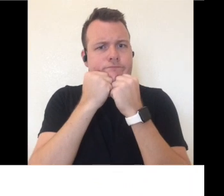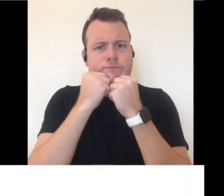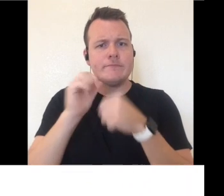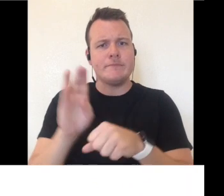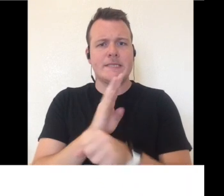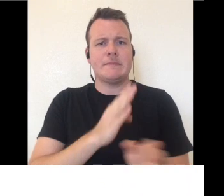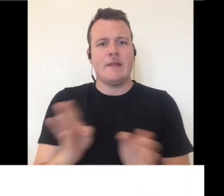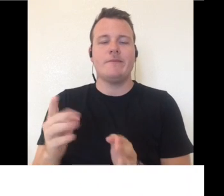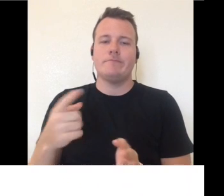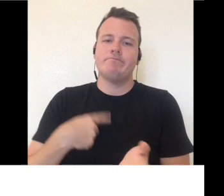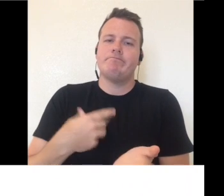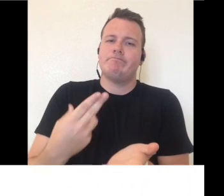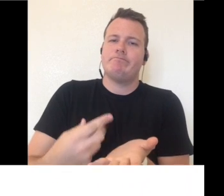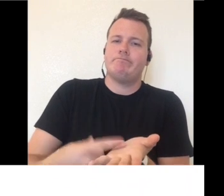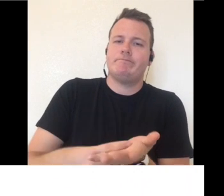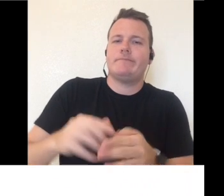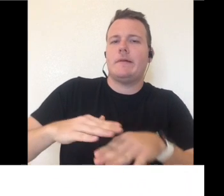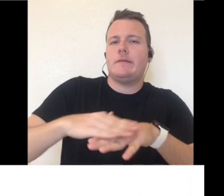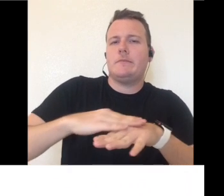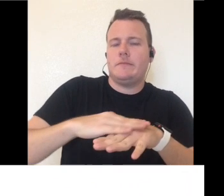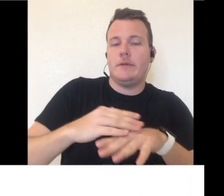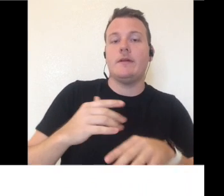we've already talked a little about that. Then we'll look at some pre-planning